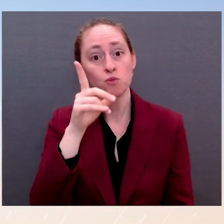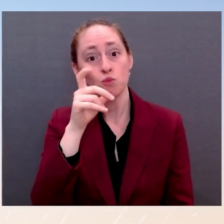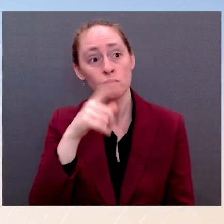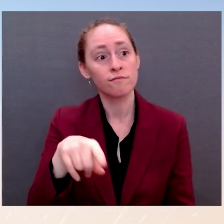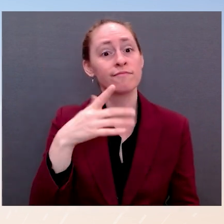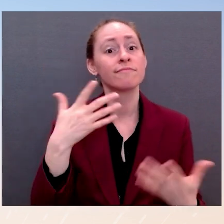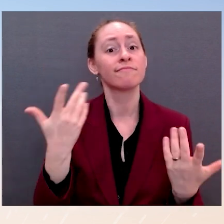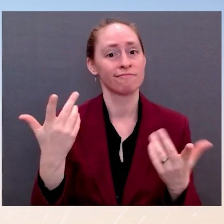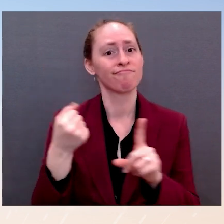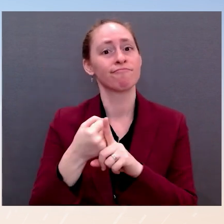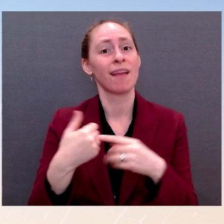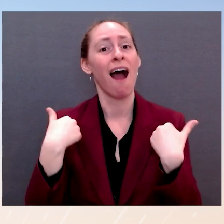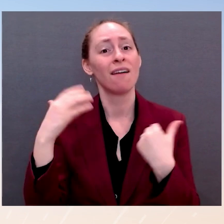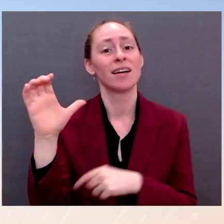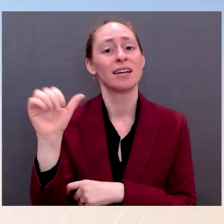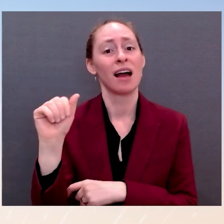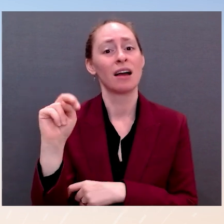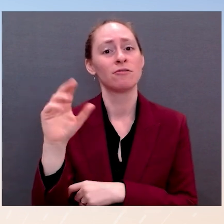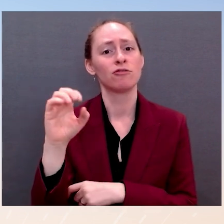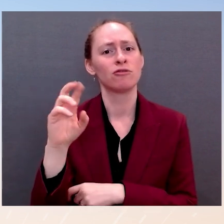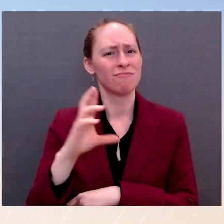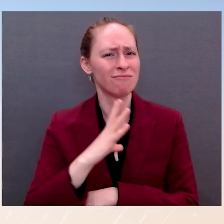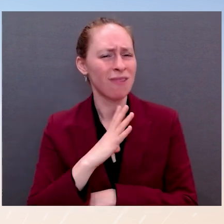And we'll do that by intentionally working to close the gaps